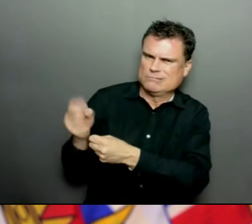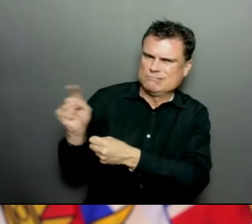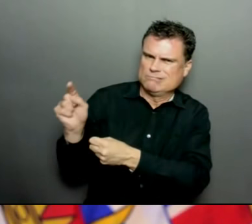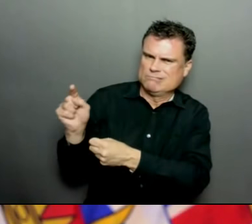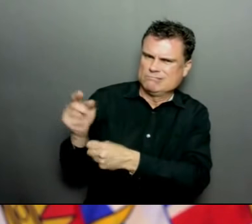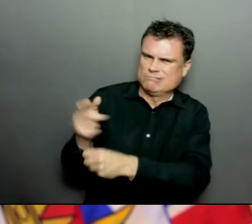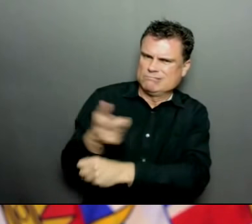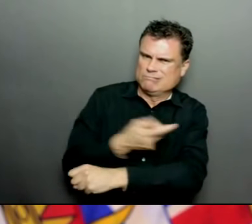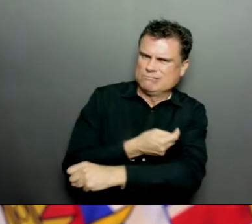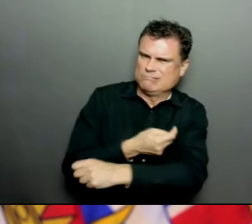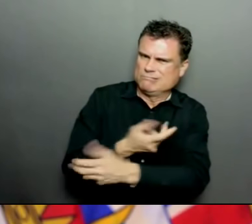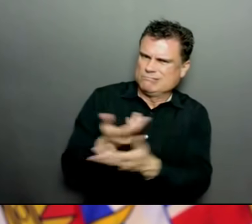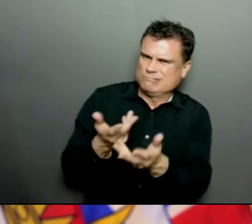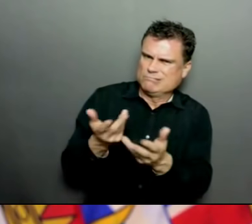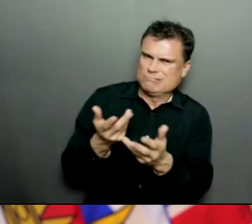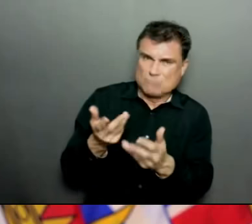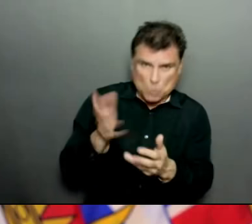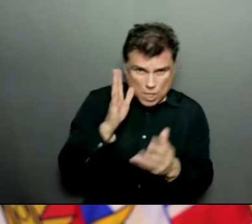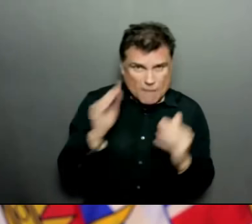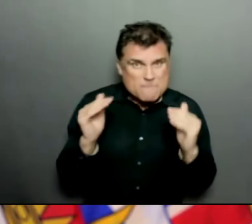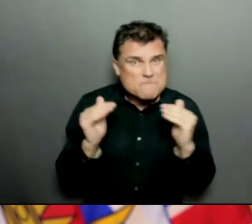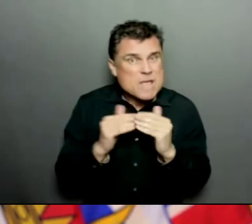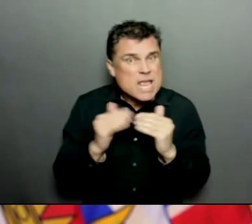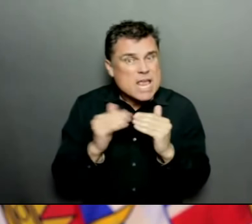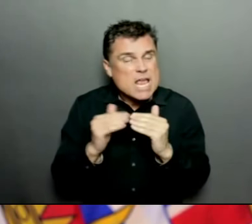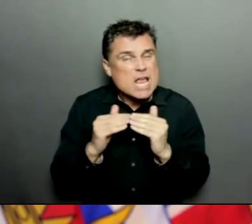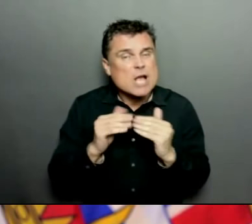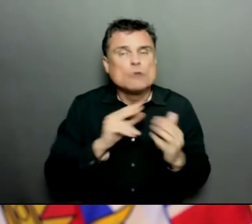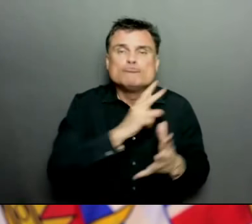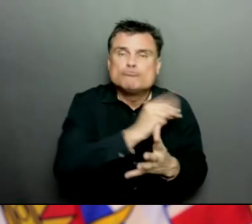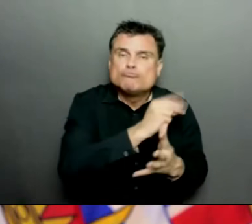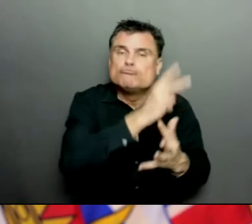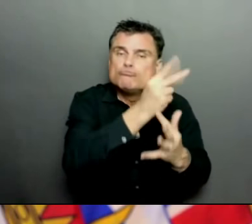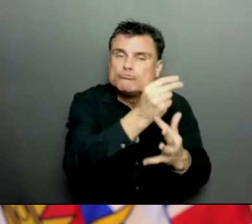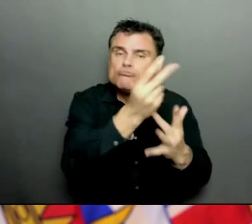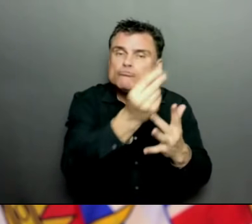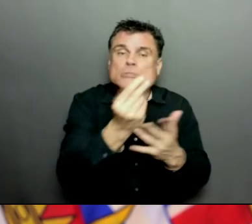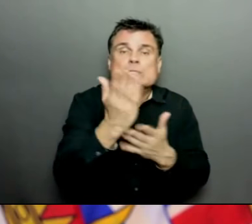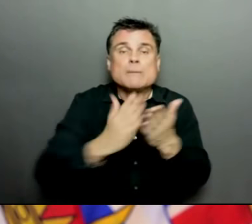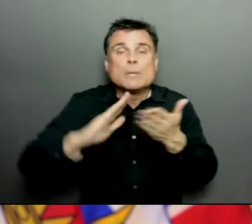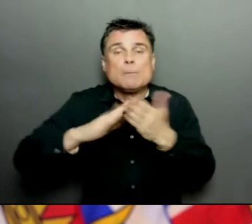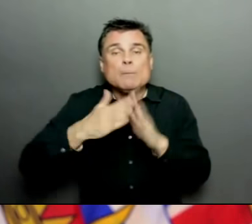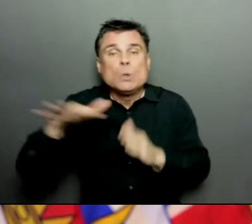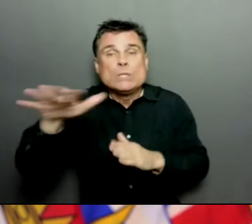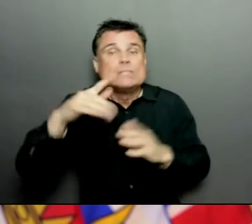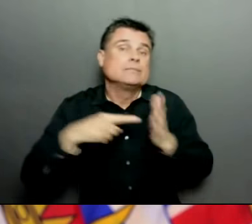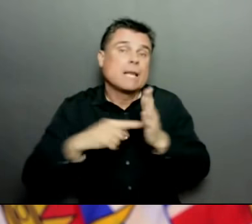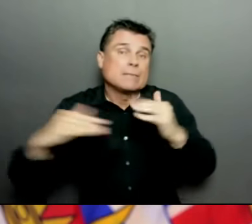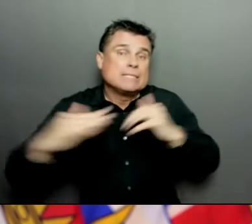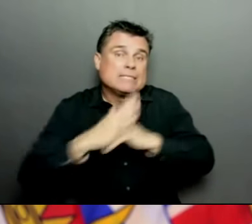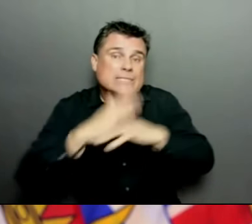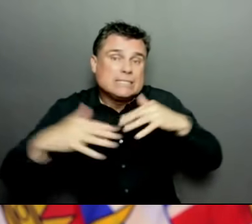Columbia who have reason to distrust public health advice. How is the province approaching those community specific concerns as you start crafting that broader strategy?